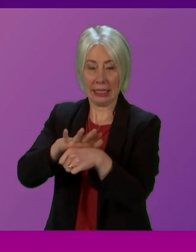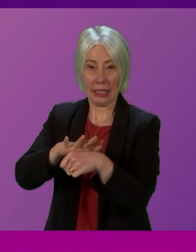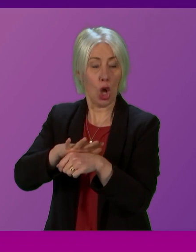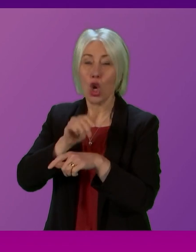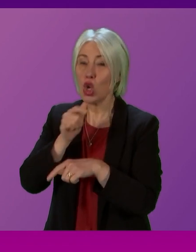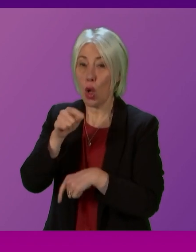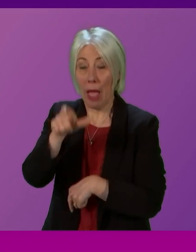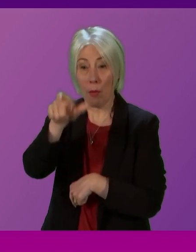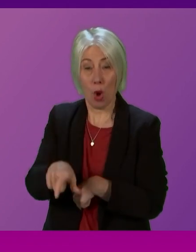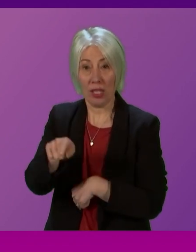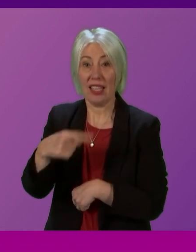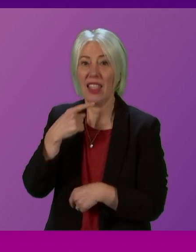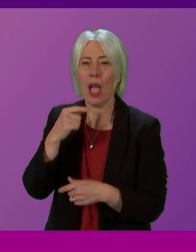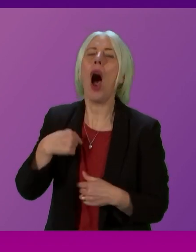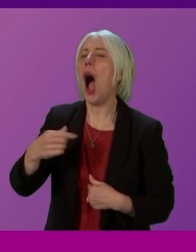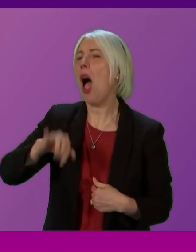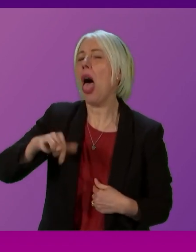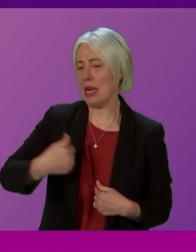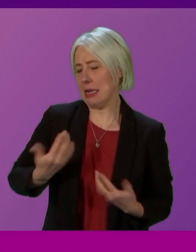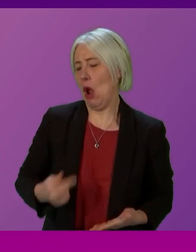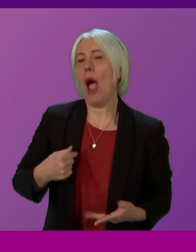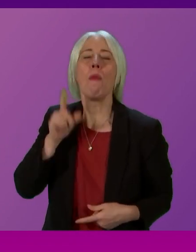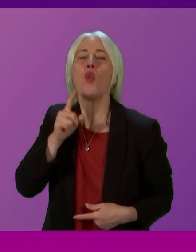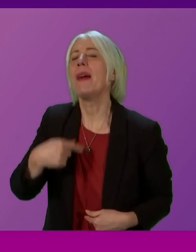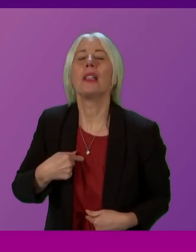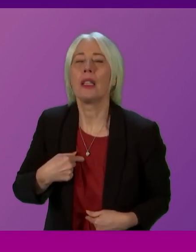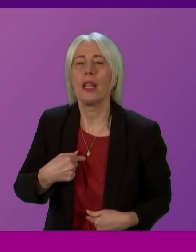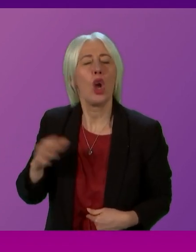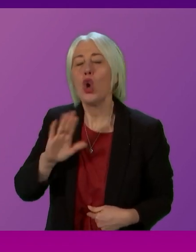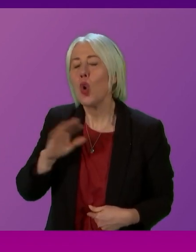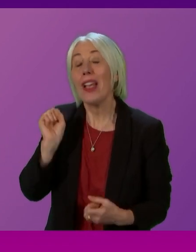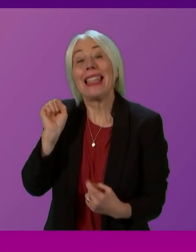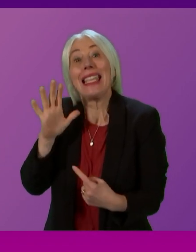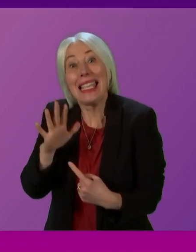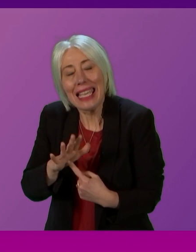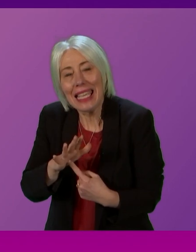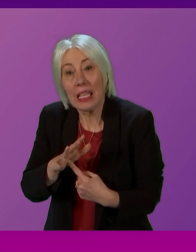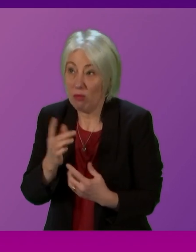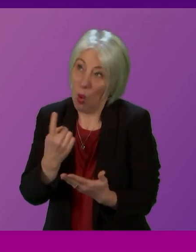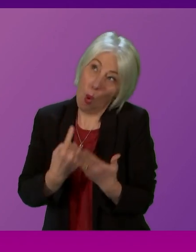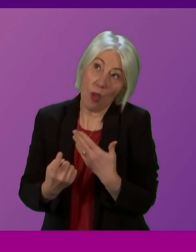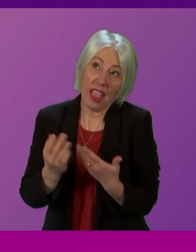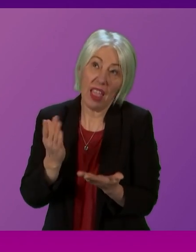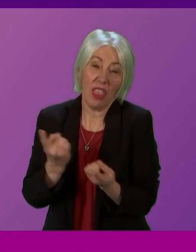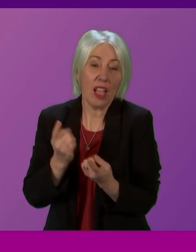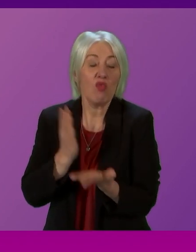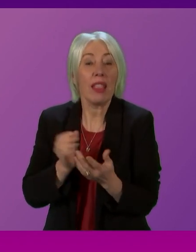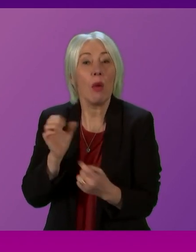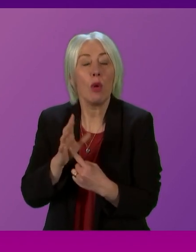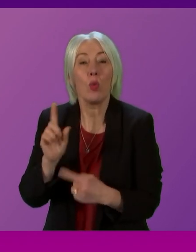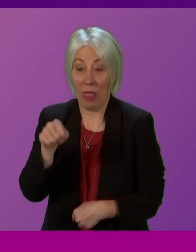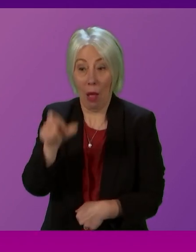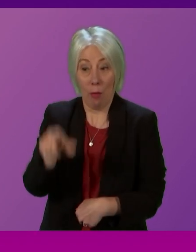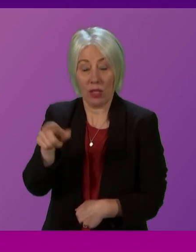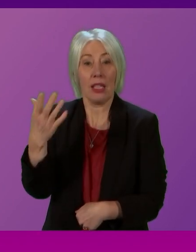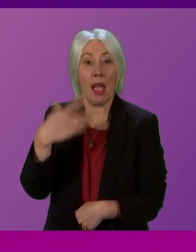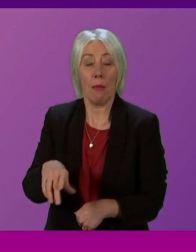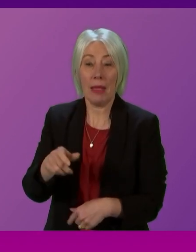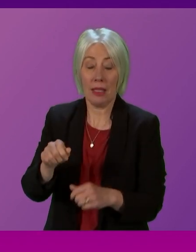individual’s claim to be a woman but the fact that they have been convicted of rape.